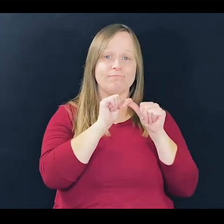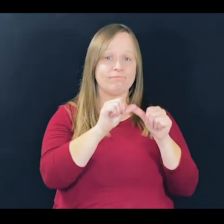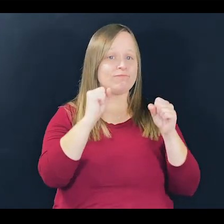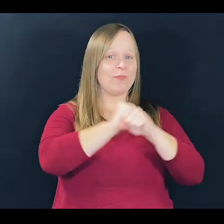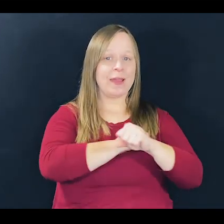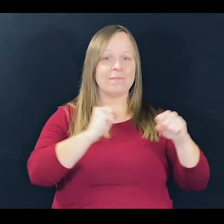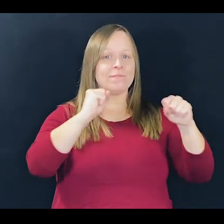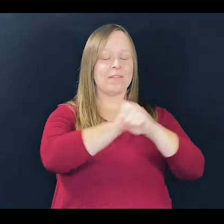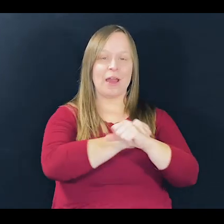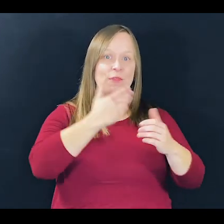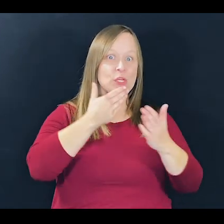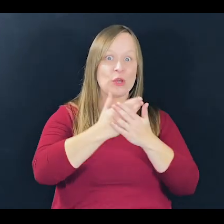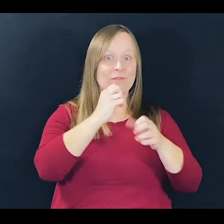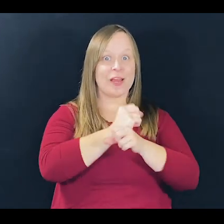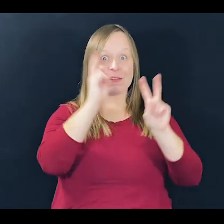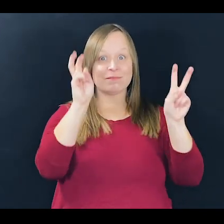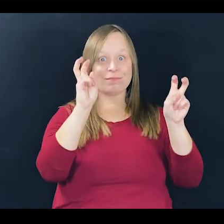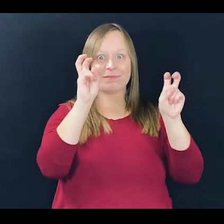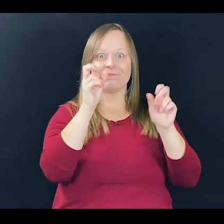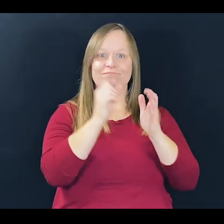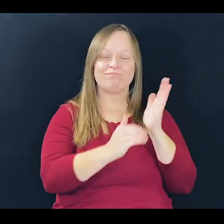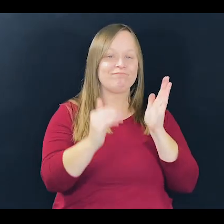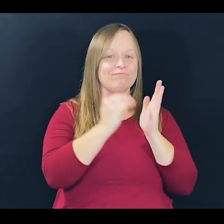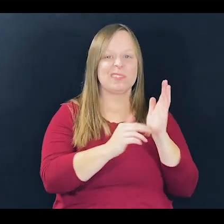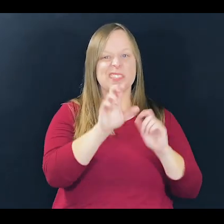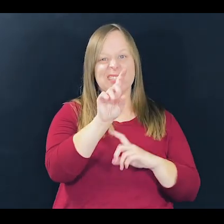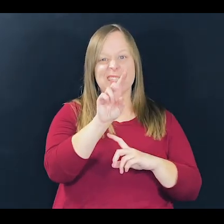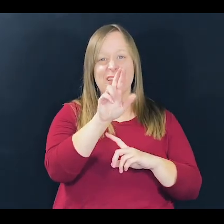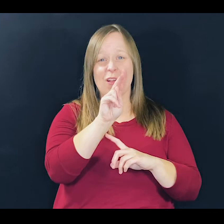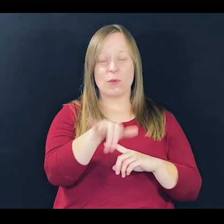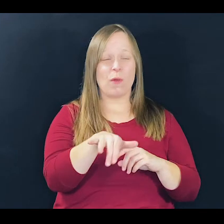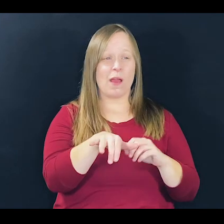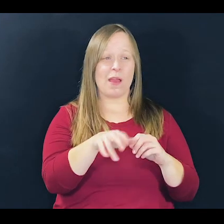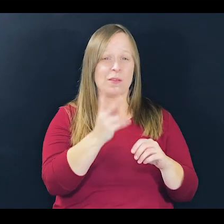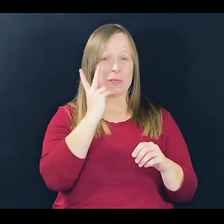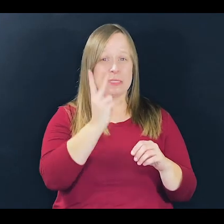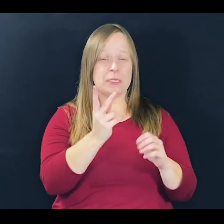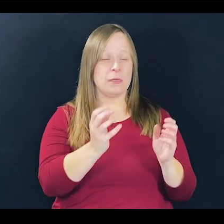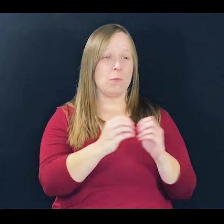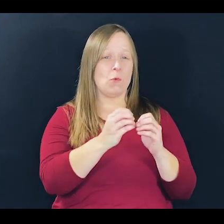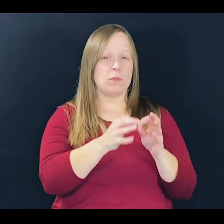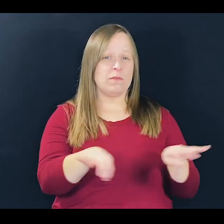to fight the good fight , and what DRNY finds to be the most valuable way to